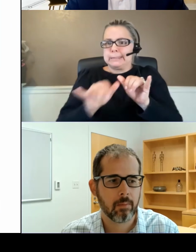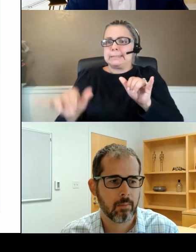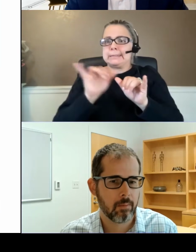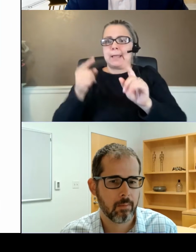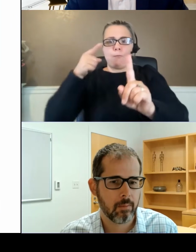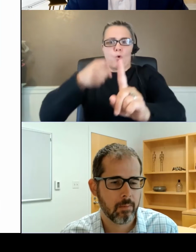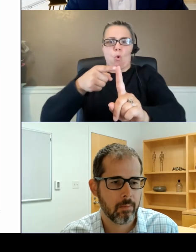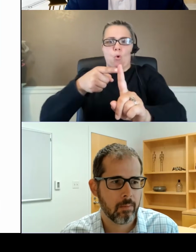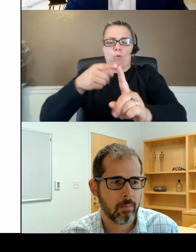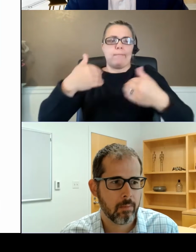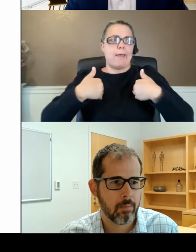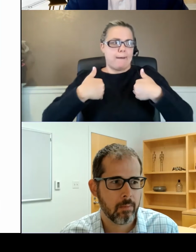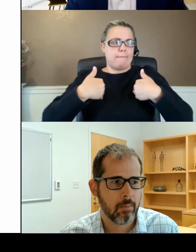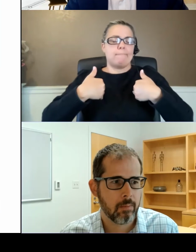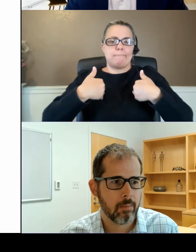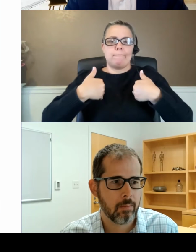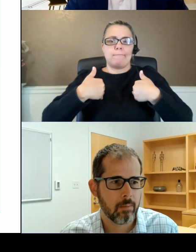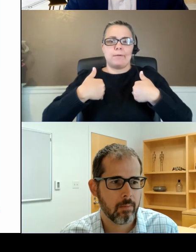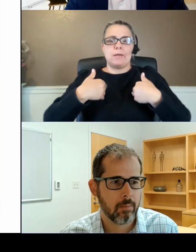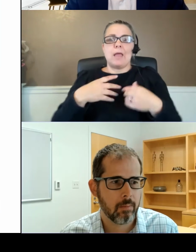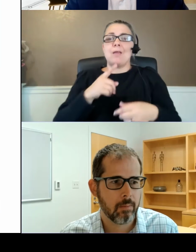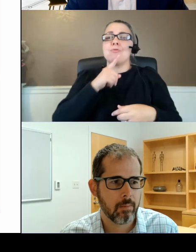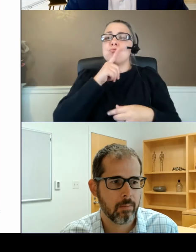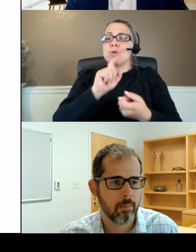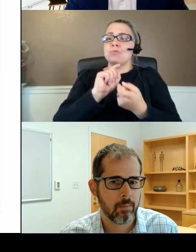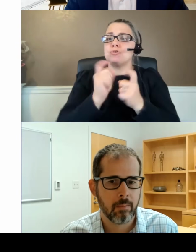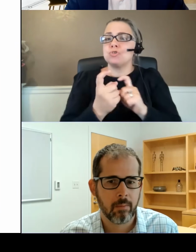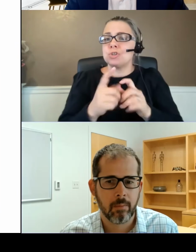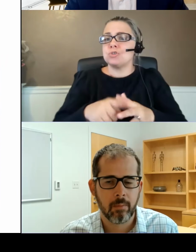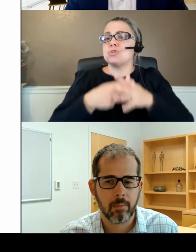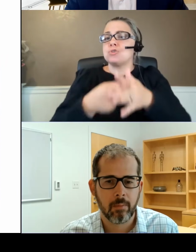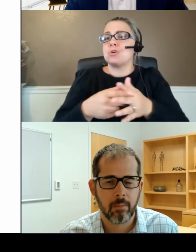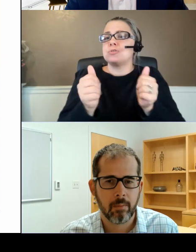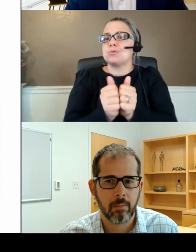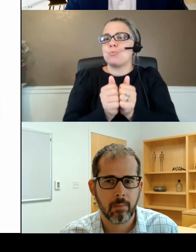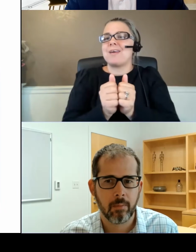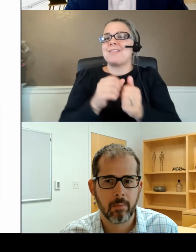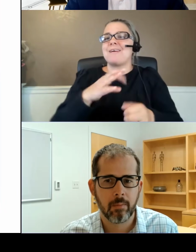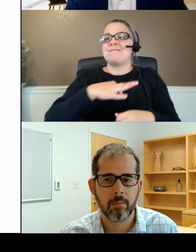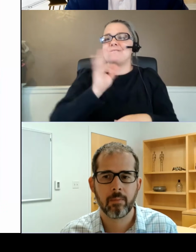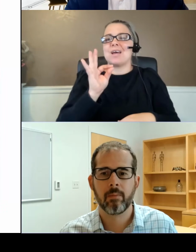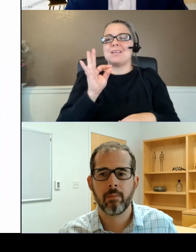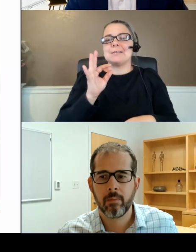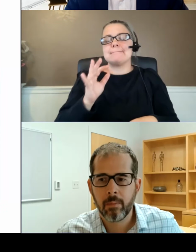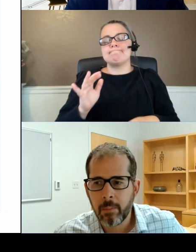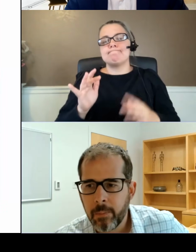real change starts with finding empathy and feeling and building that empathy.